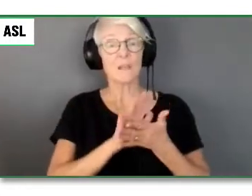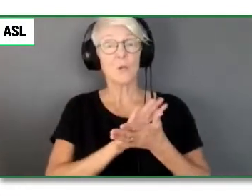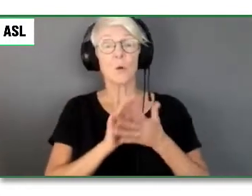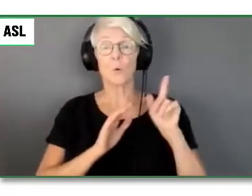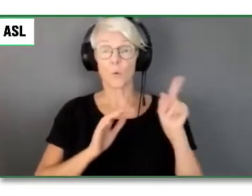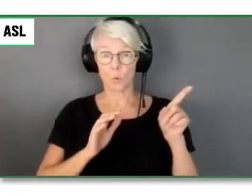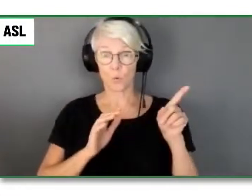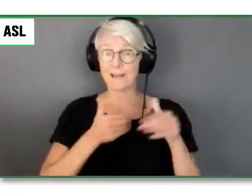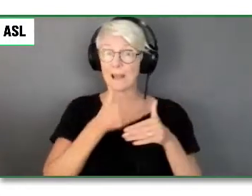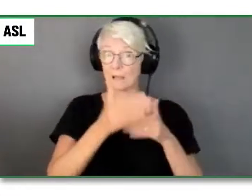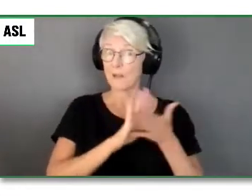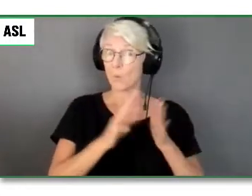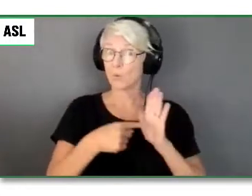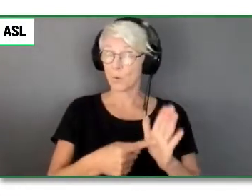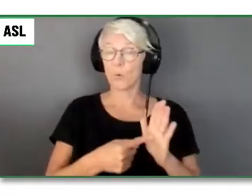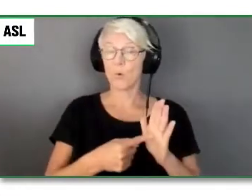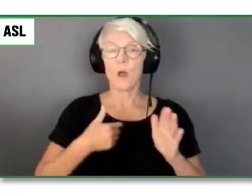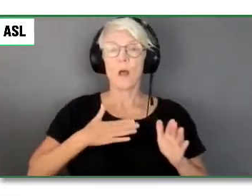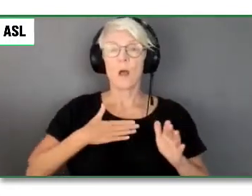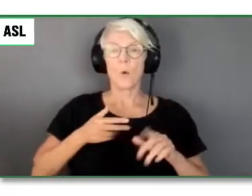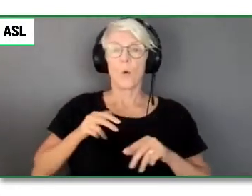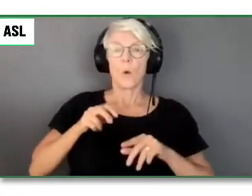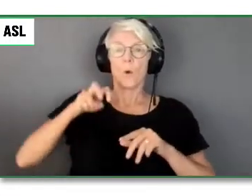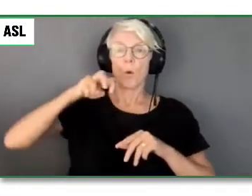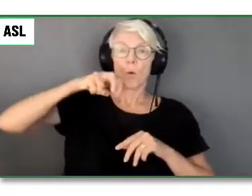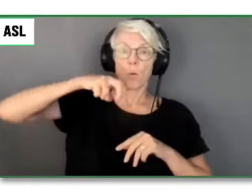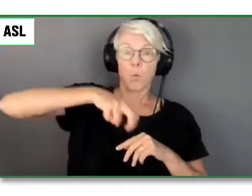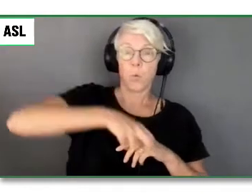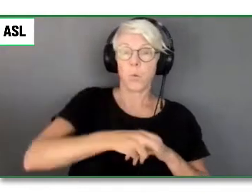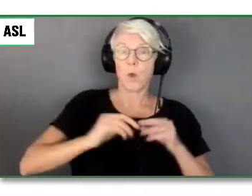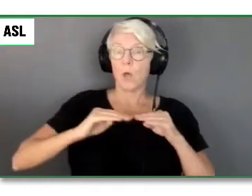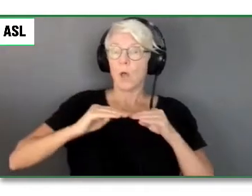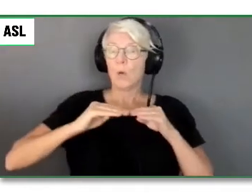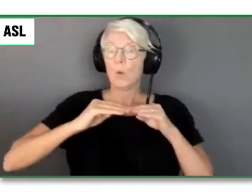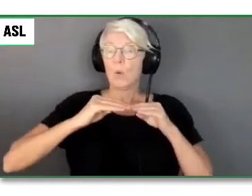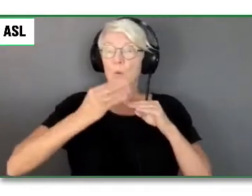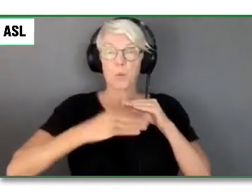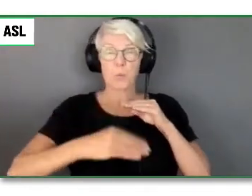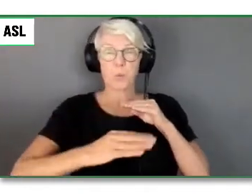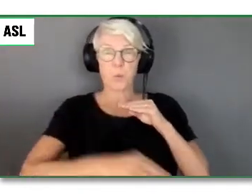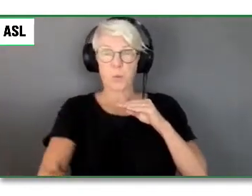down the steep set of stairs. We were using,